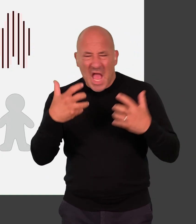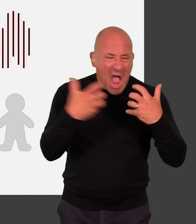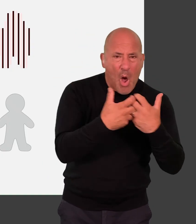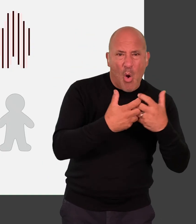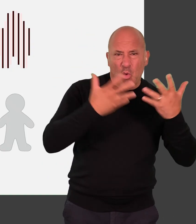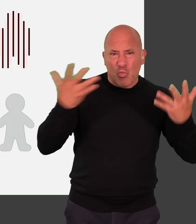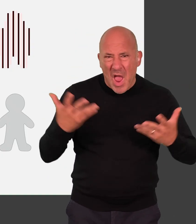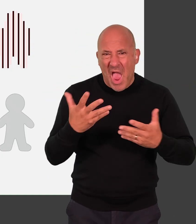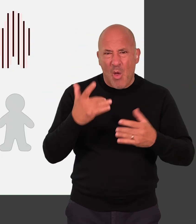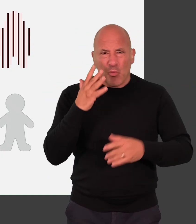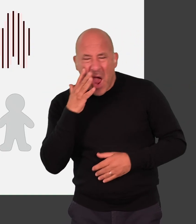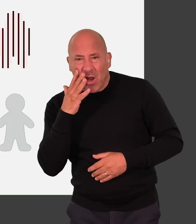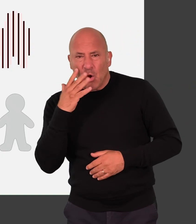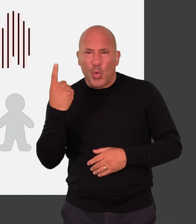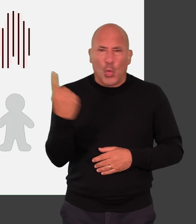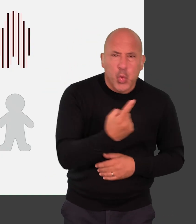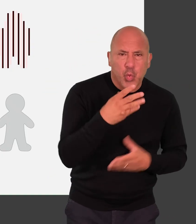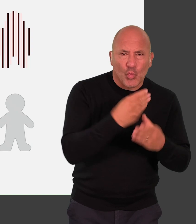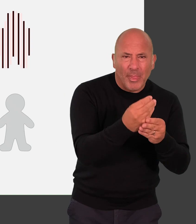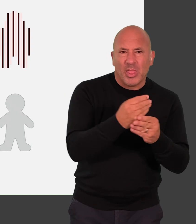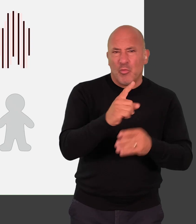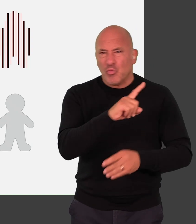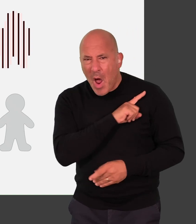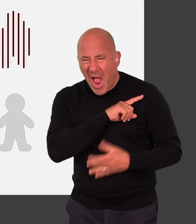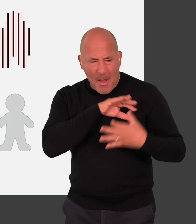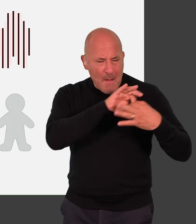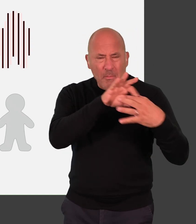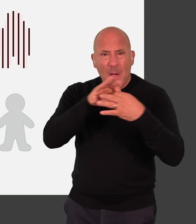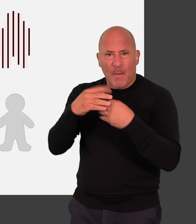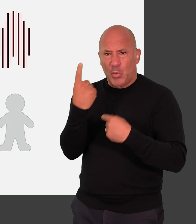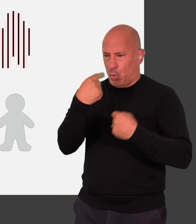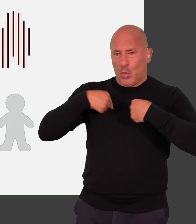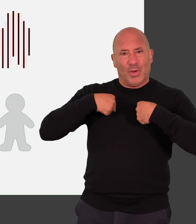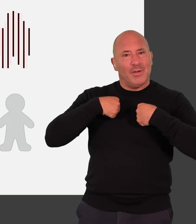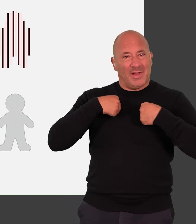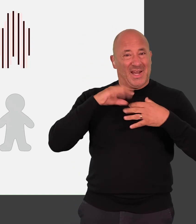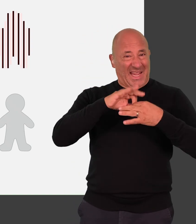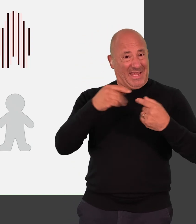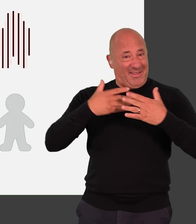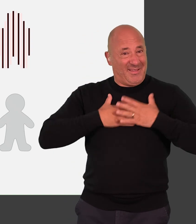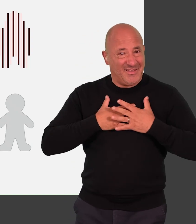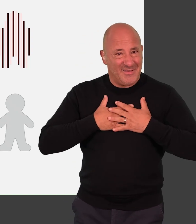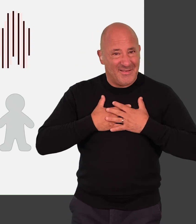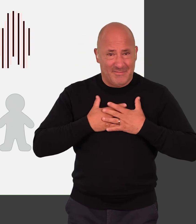what, how, where, when, with whom and why, are in tune with who they are